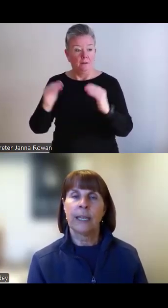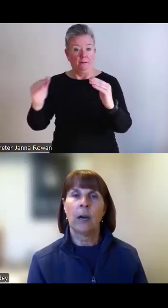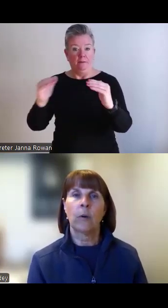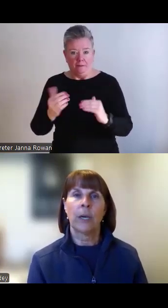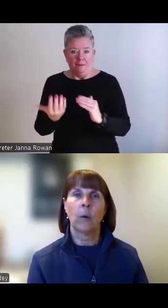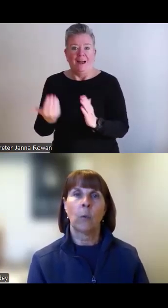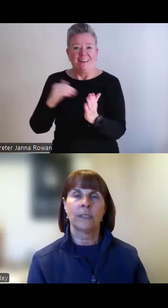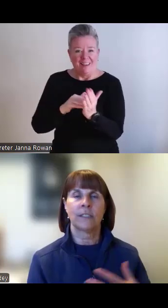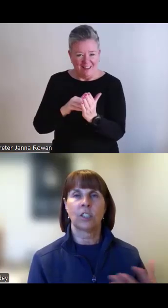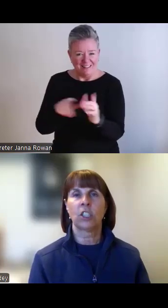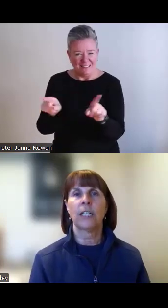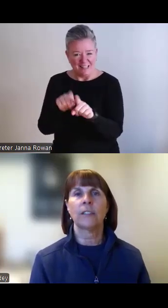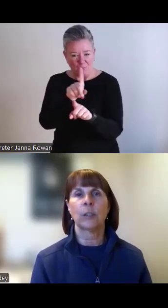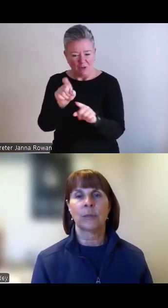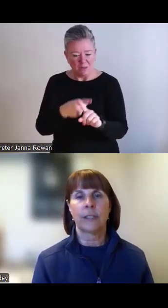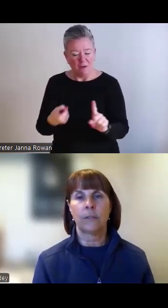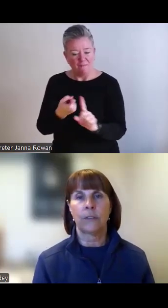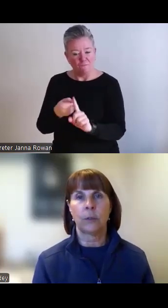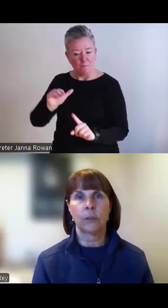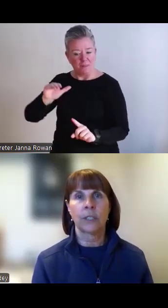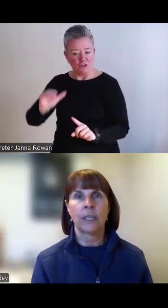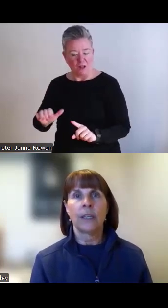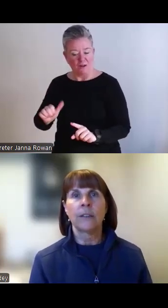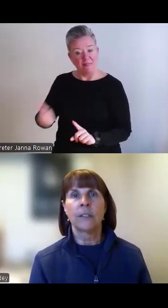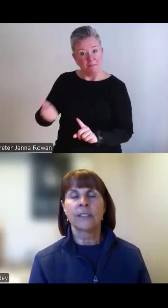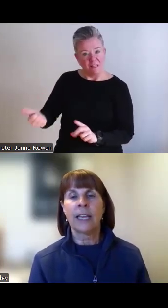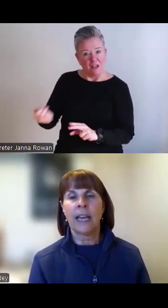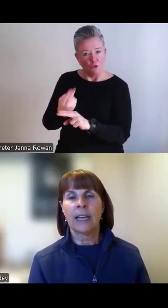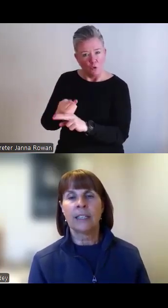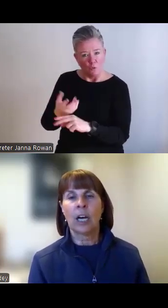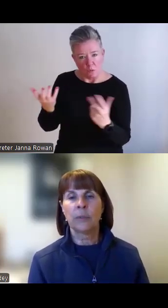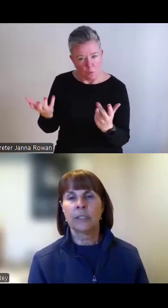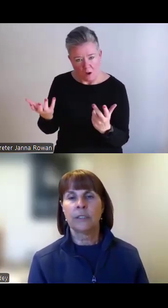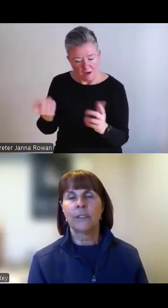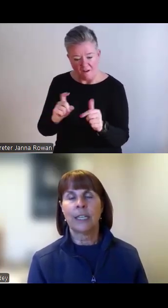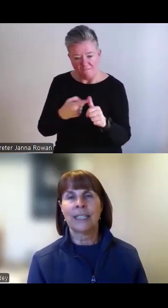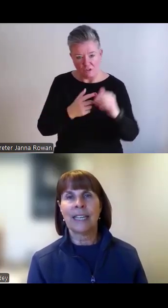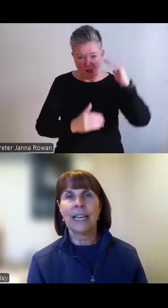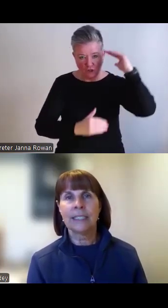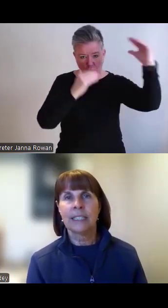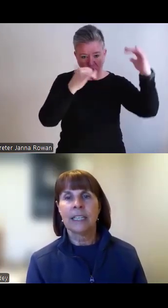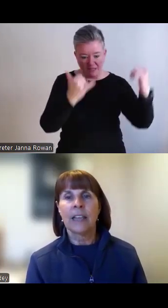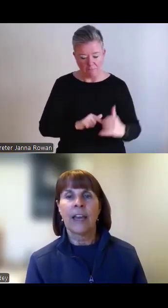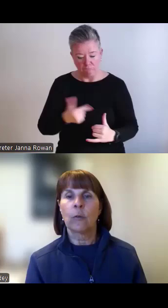but now about what does the child themselves use. There's the added option of "none yet."